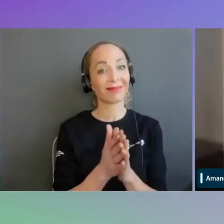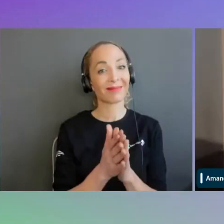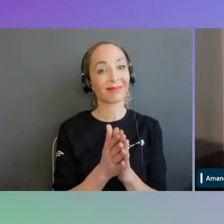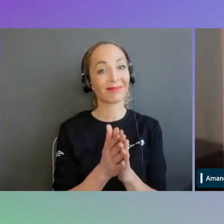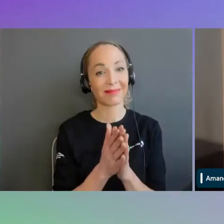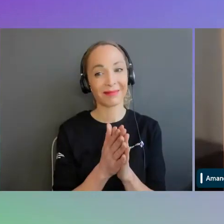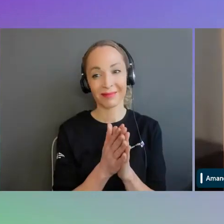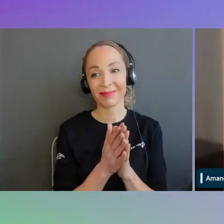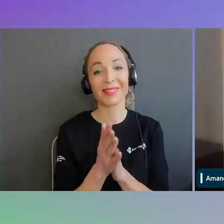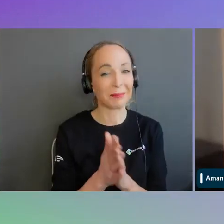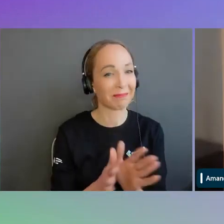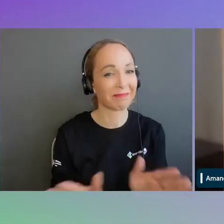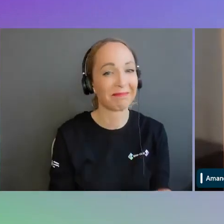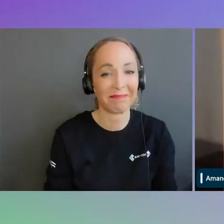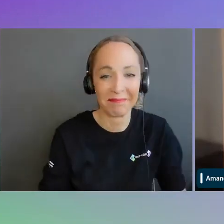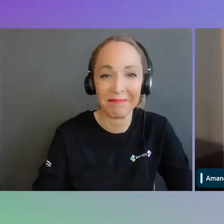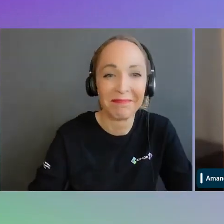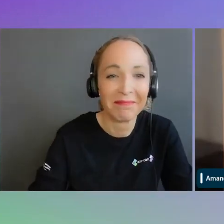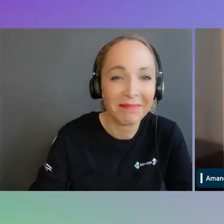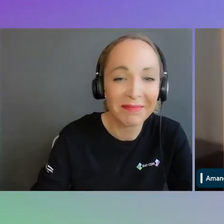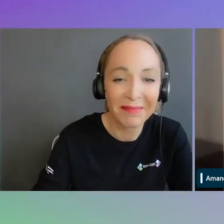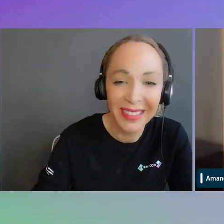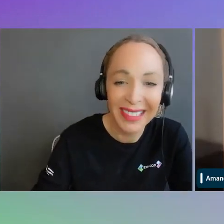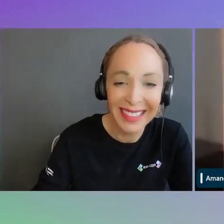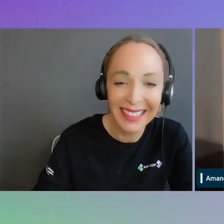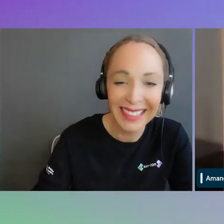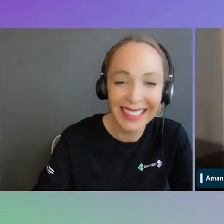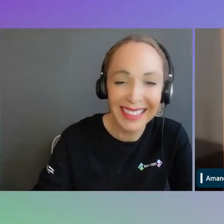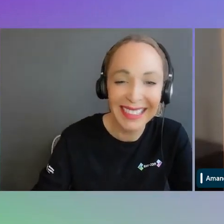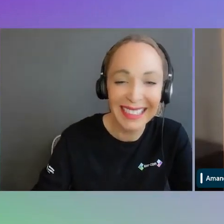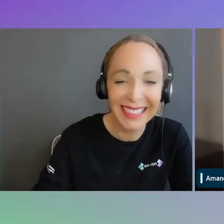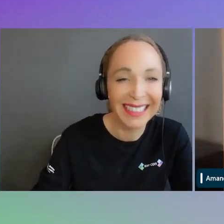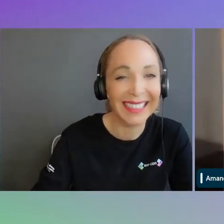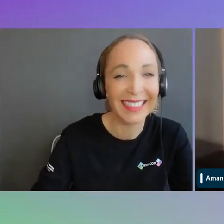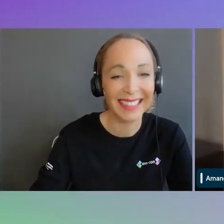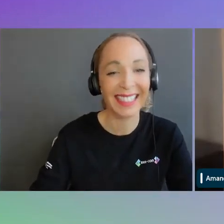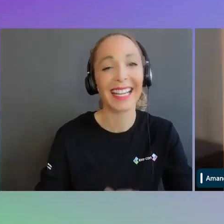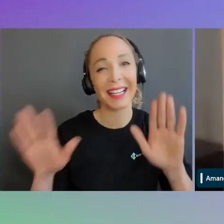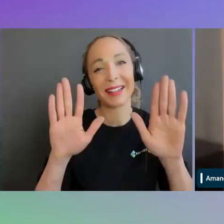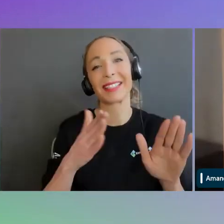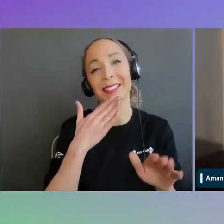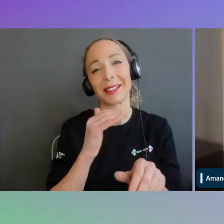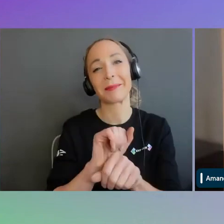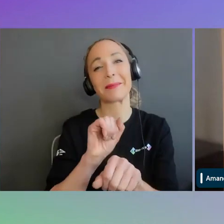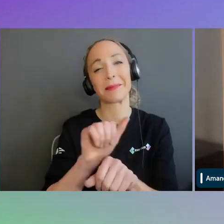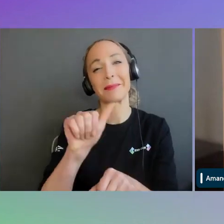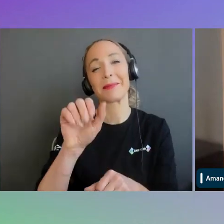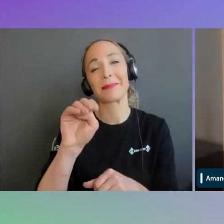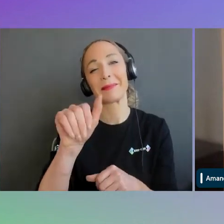attendees loved the content and have a lot of actually really good questions. Sure. Um, so let's get through them if you're